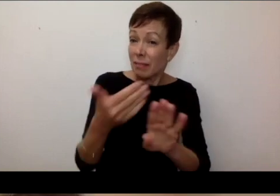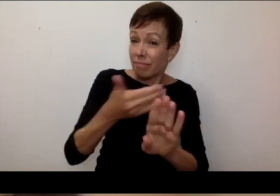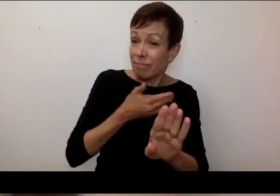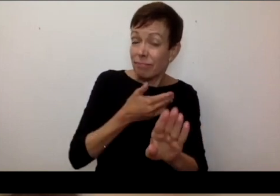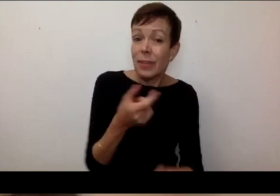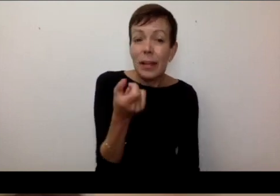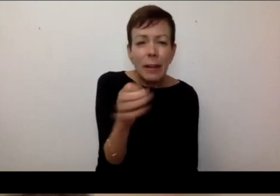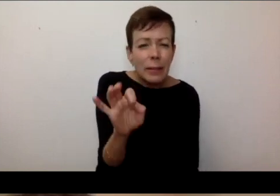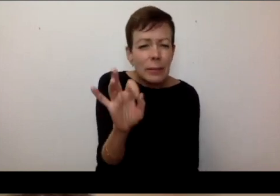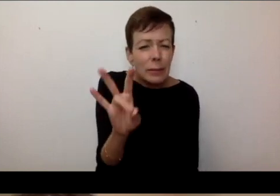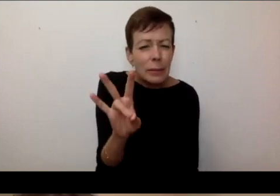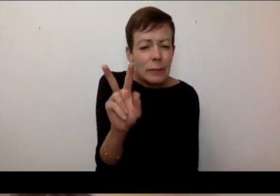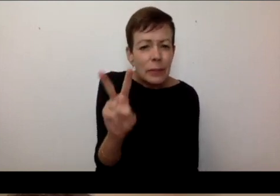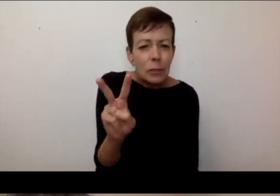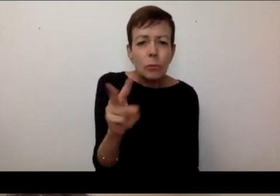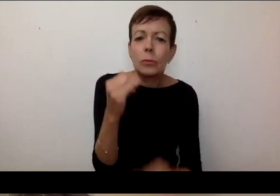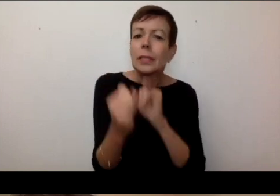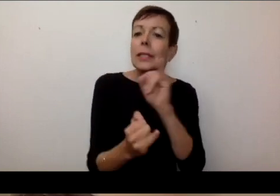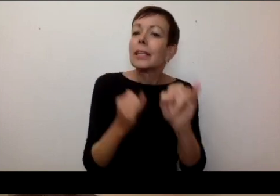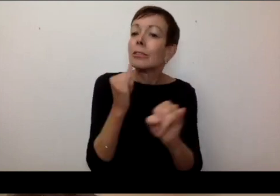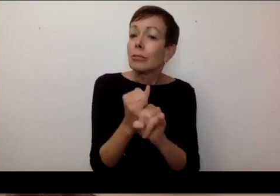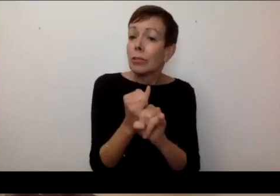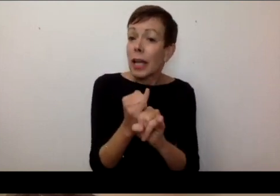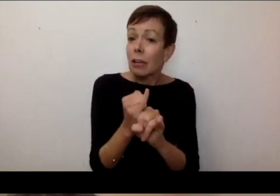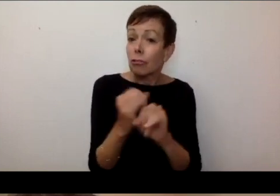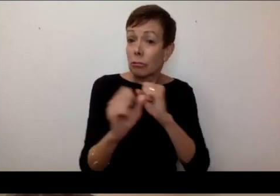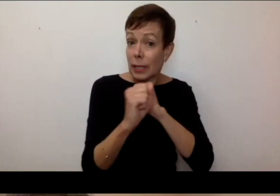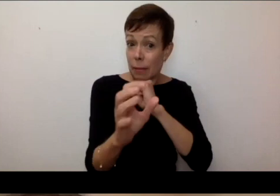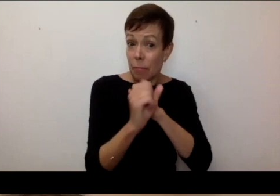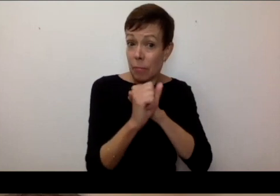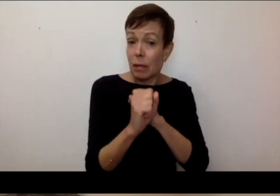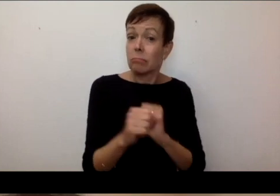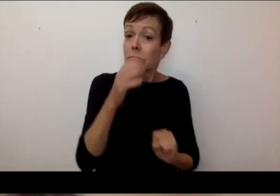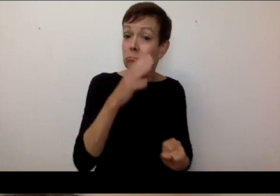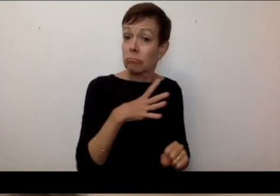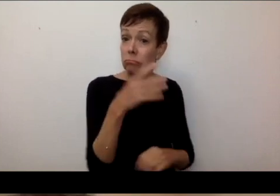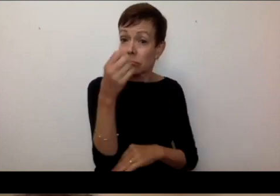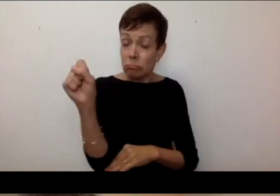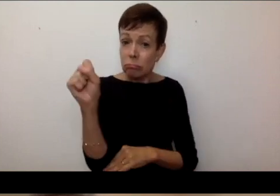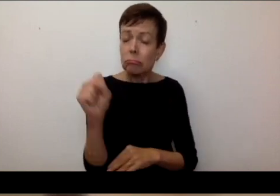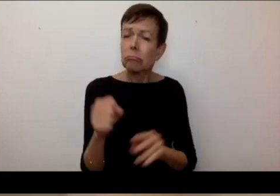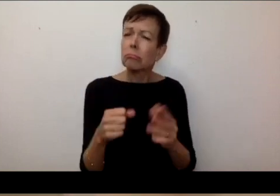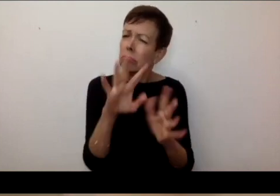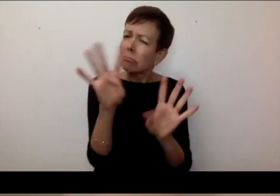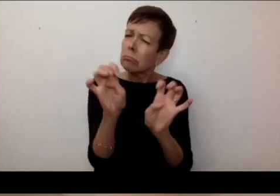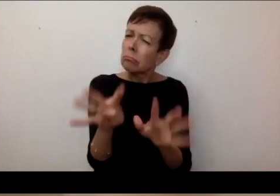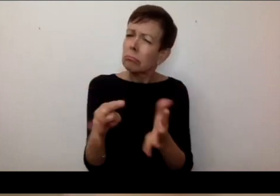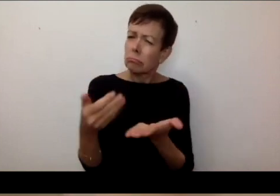international wages for housework campaign where social feminists raise questions about a social wage and a social benefit